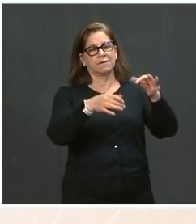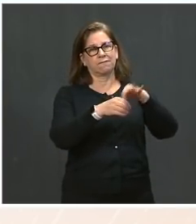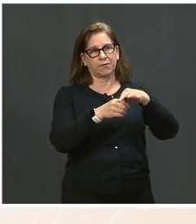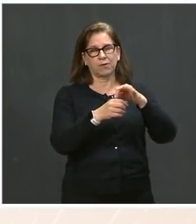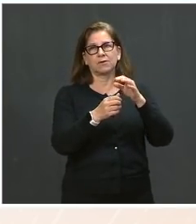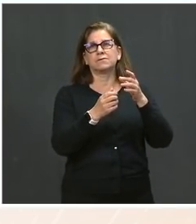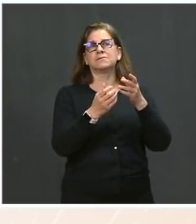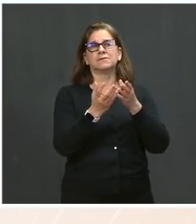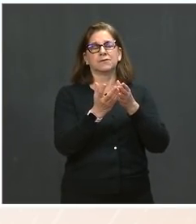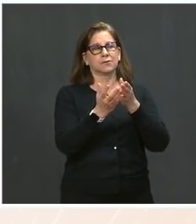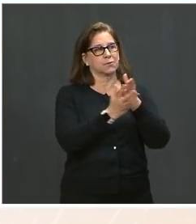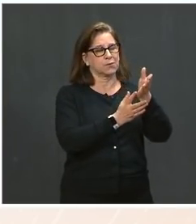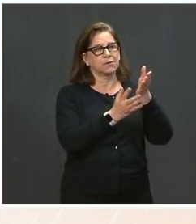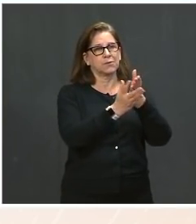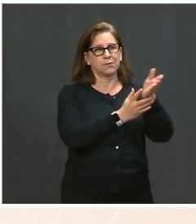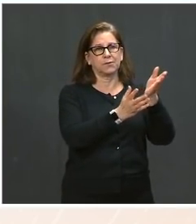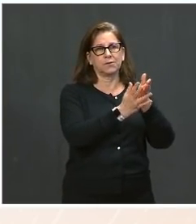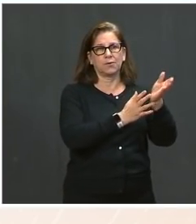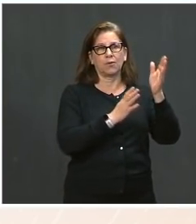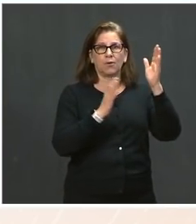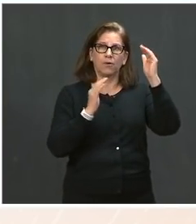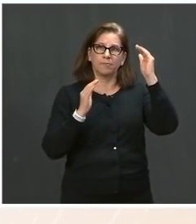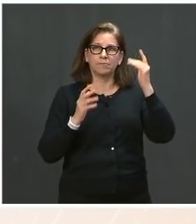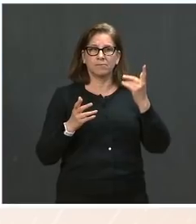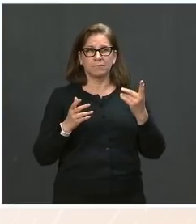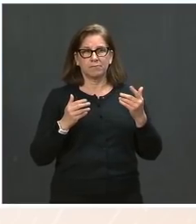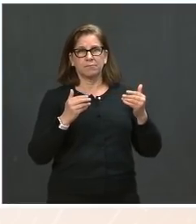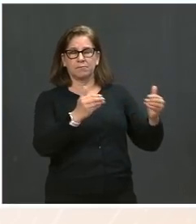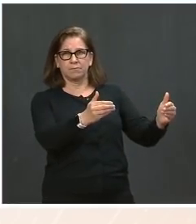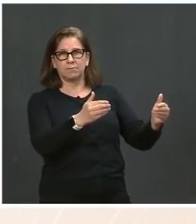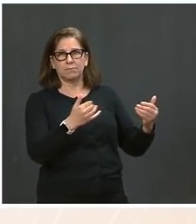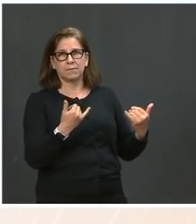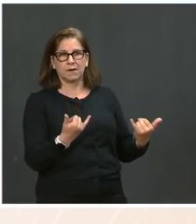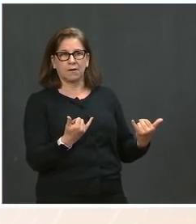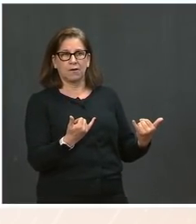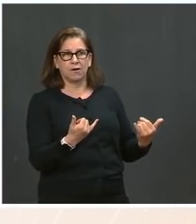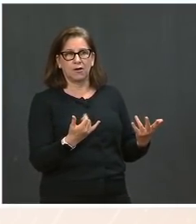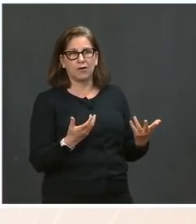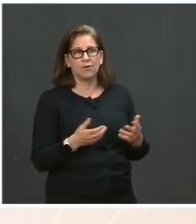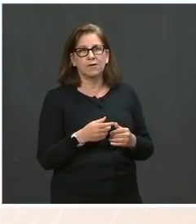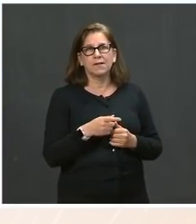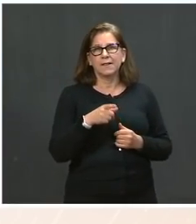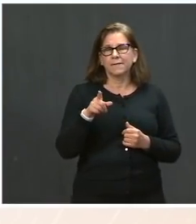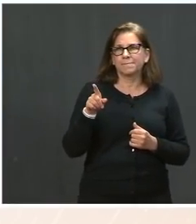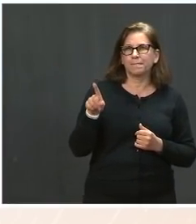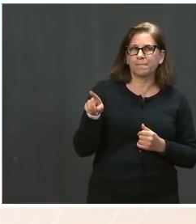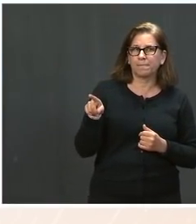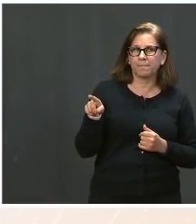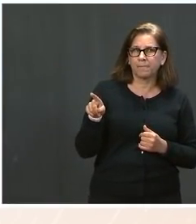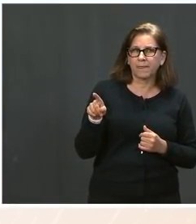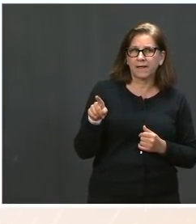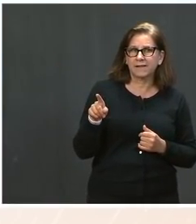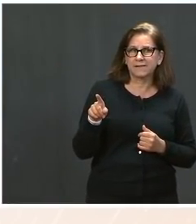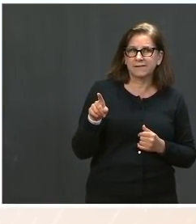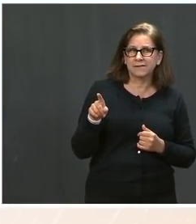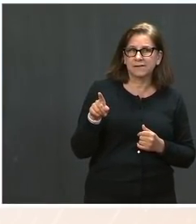they'll do exactly that on this issue. The Press: The President did suggest recently that, you know, tackling this is a long-term issue, as he put it.